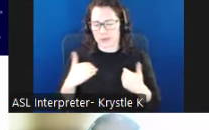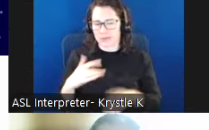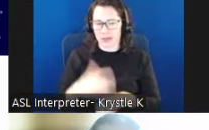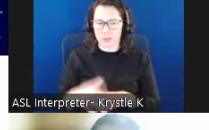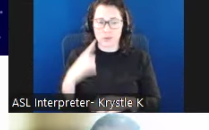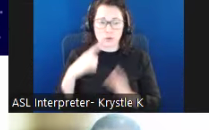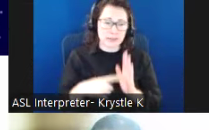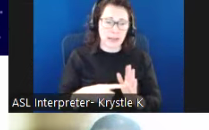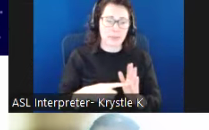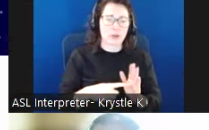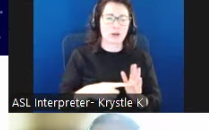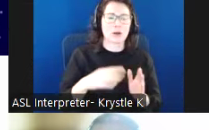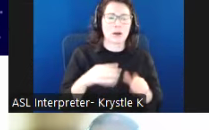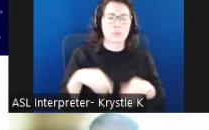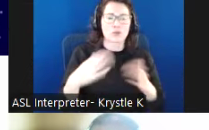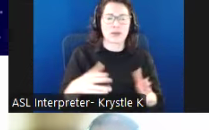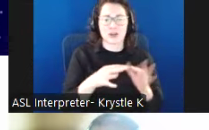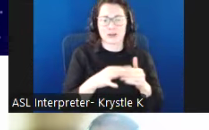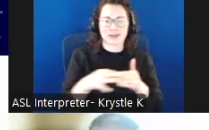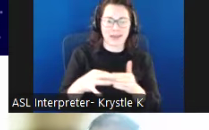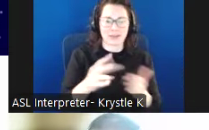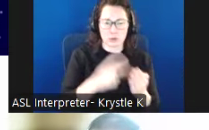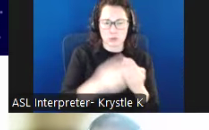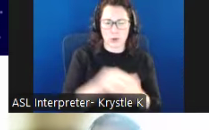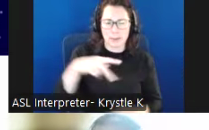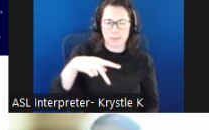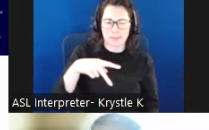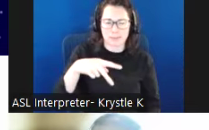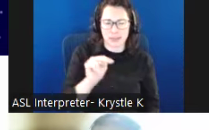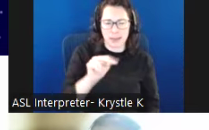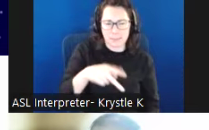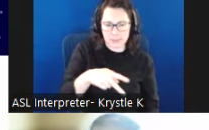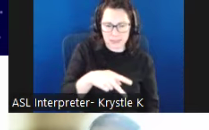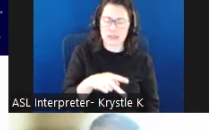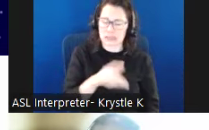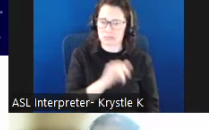provider navigator program which has